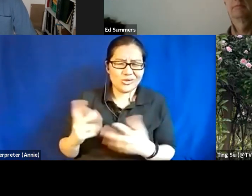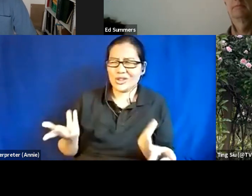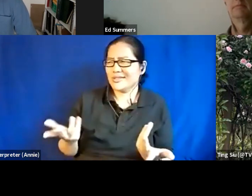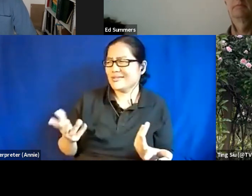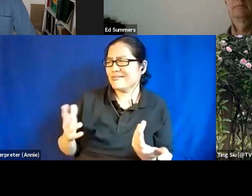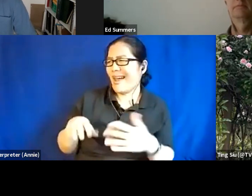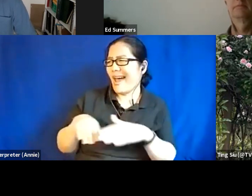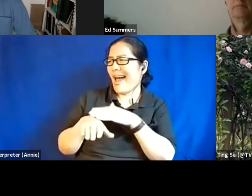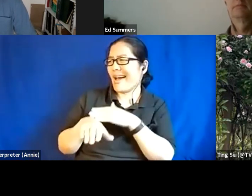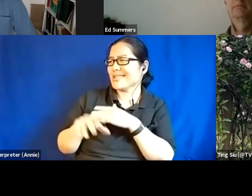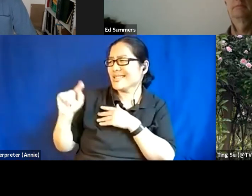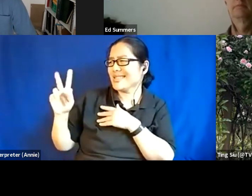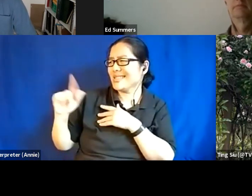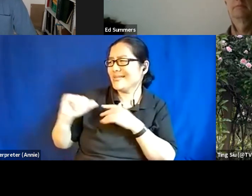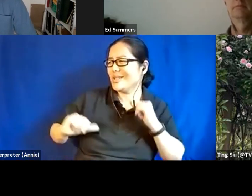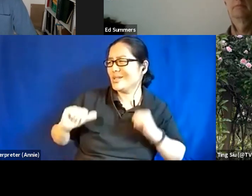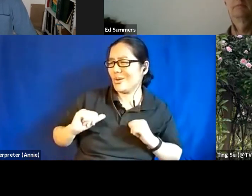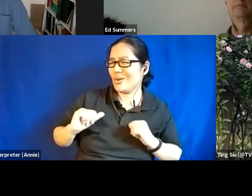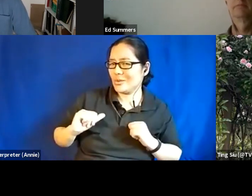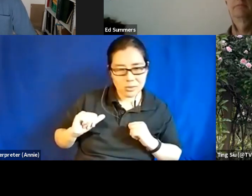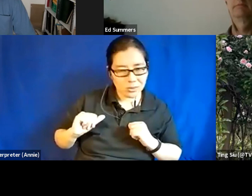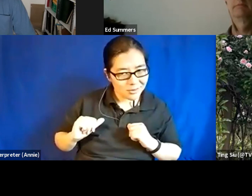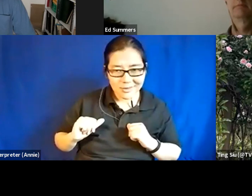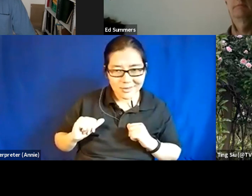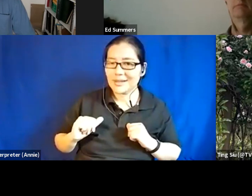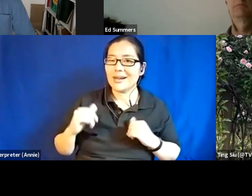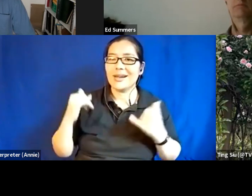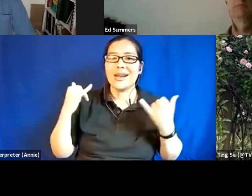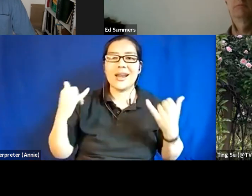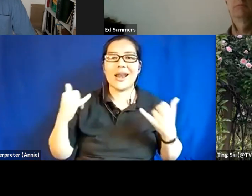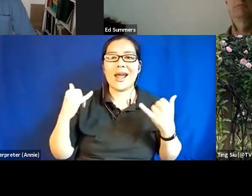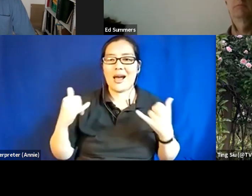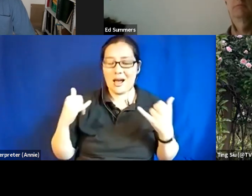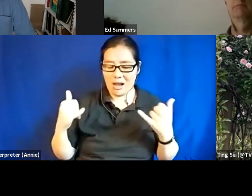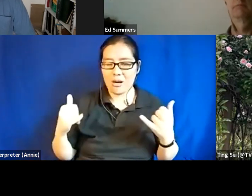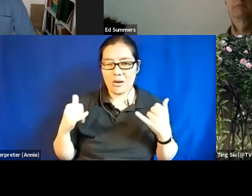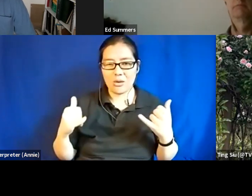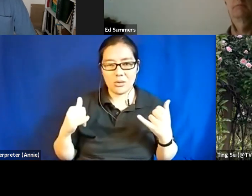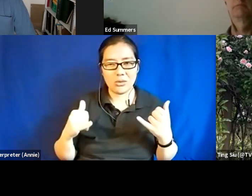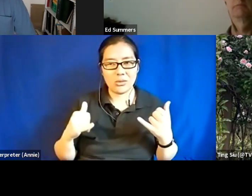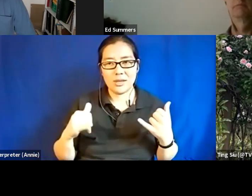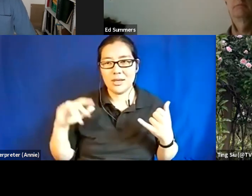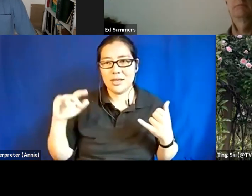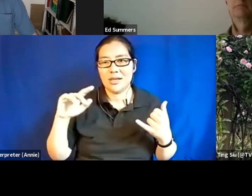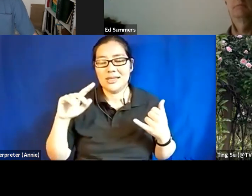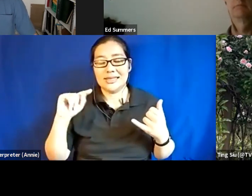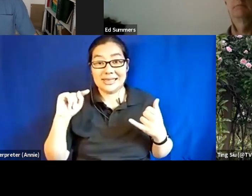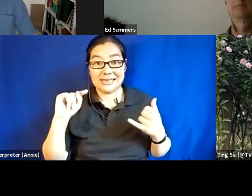TV shows. Well, now everything is a TV show and without access to --